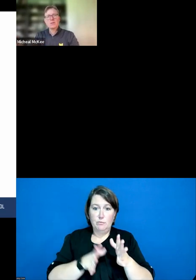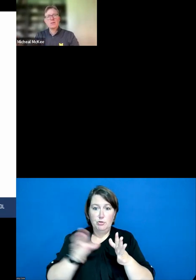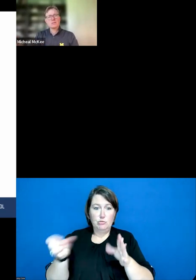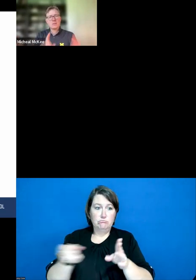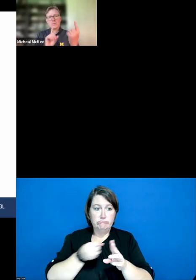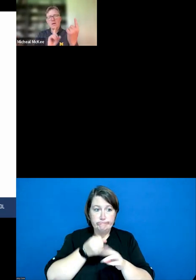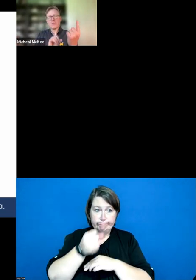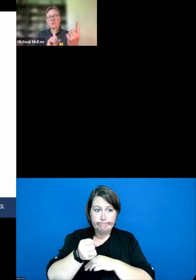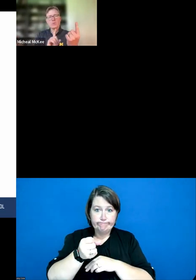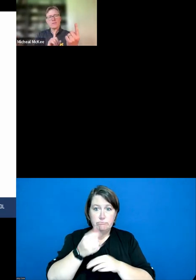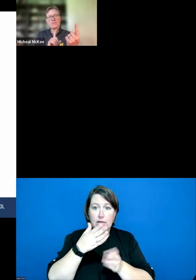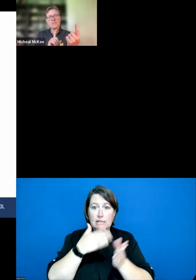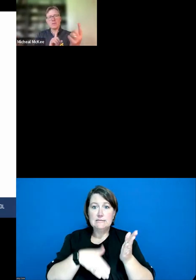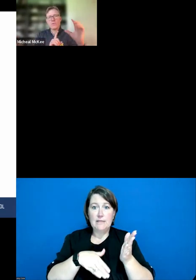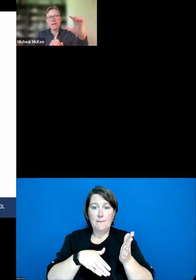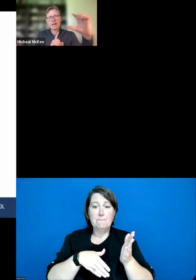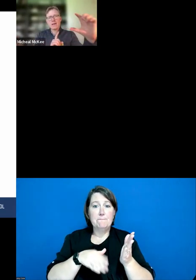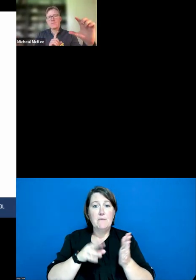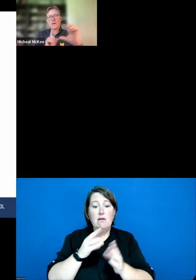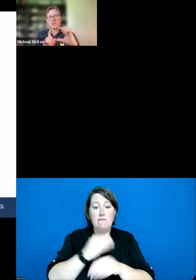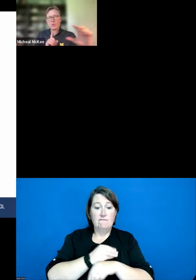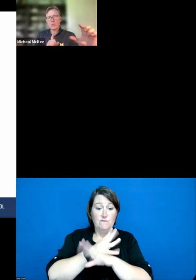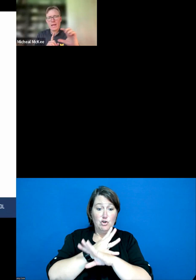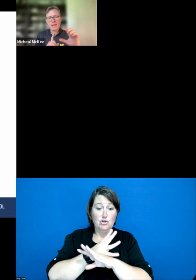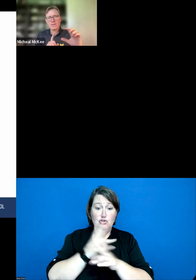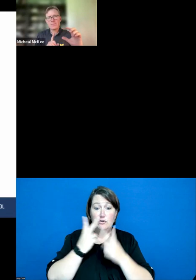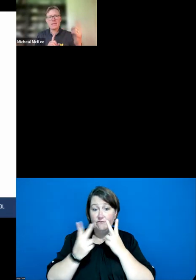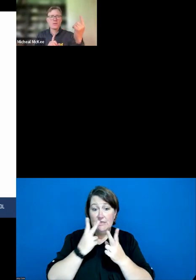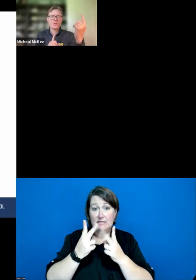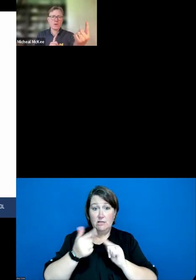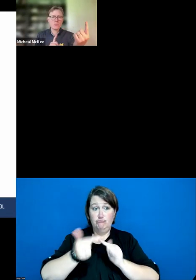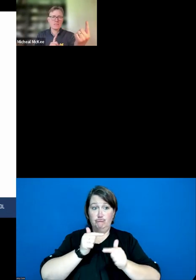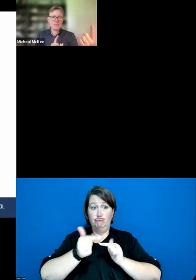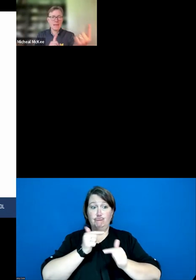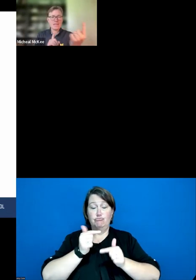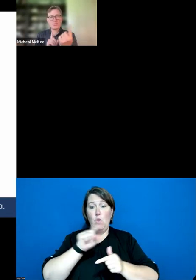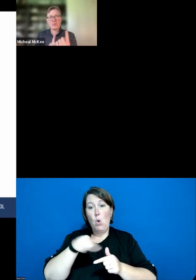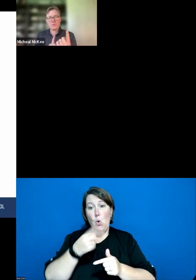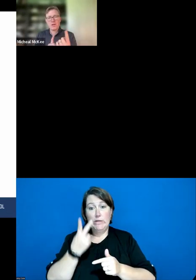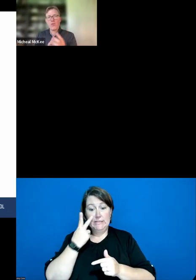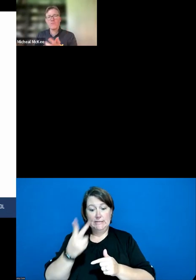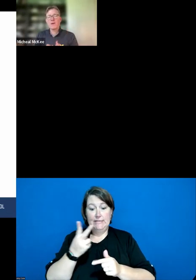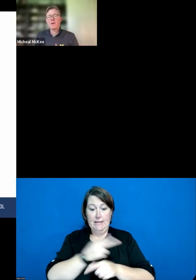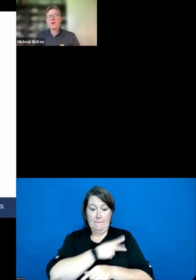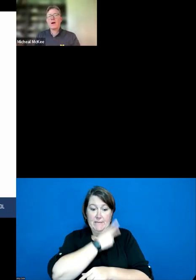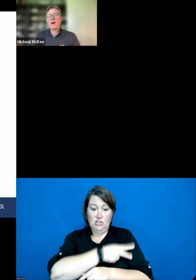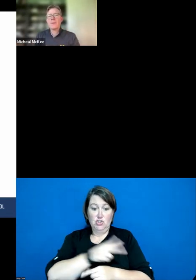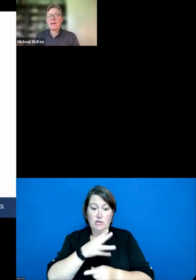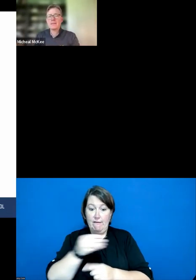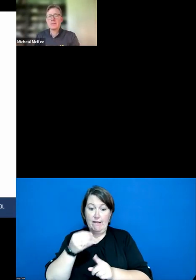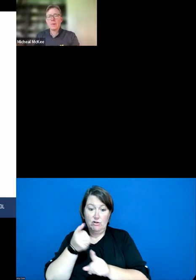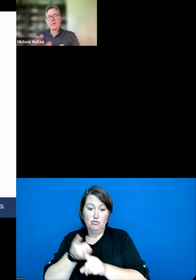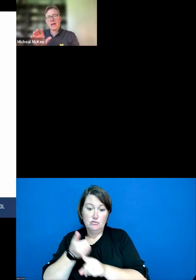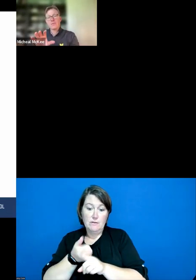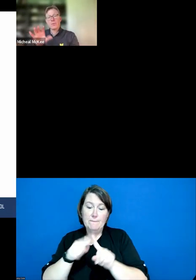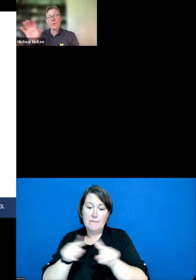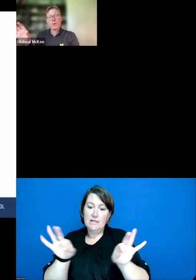So virtual visit or we have a two way, meaning you can always see the patient or yourself, but it's important to have three